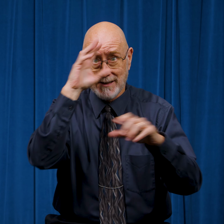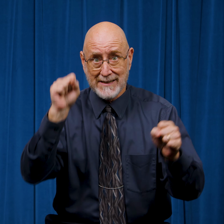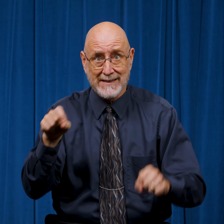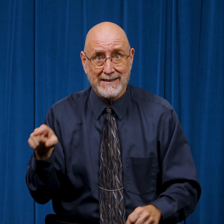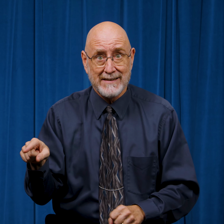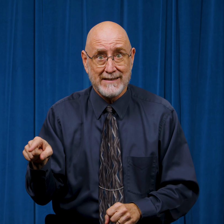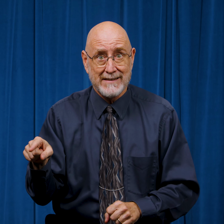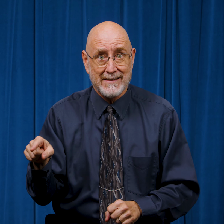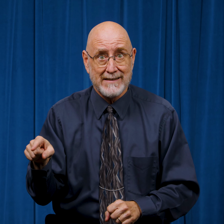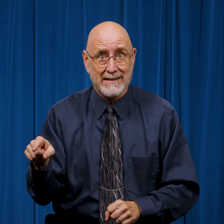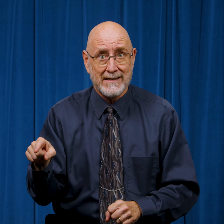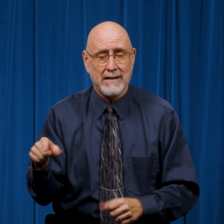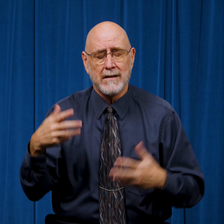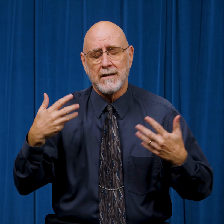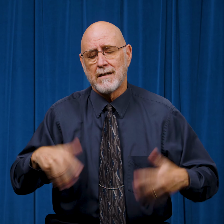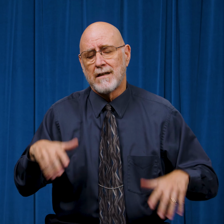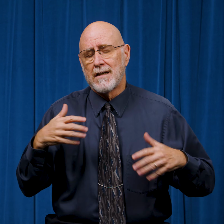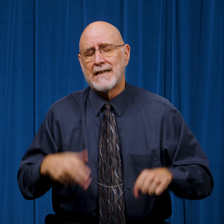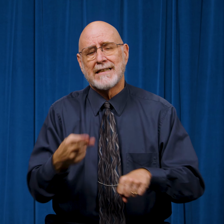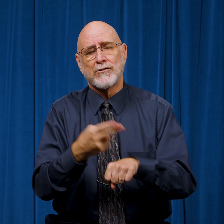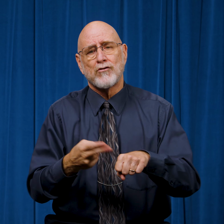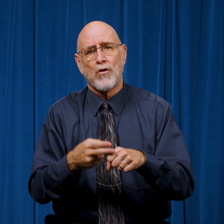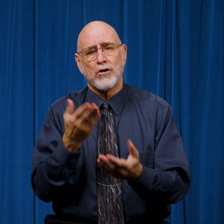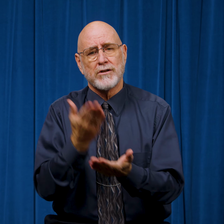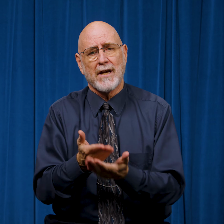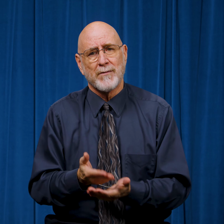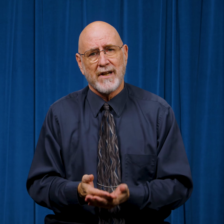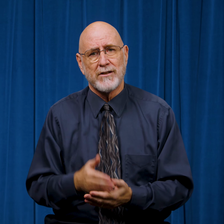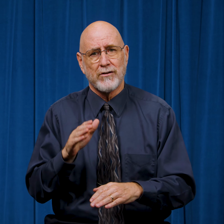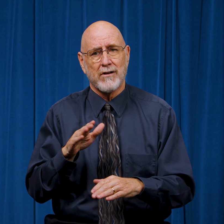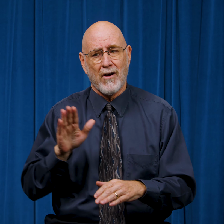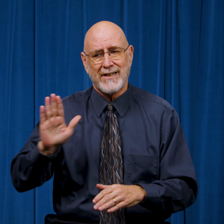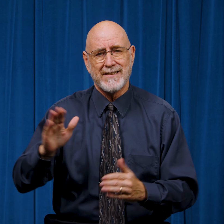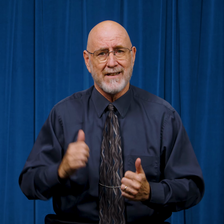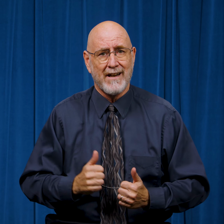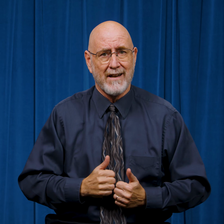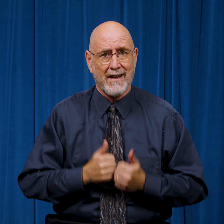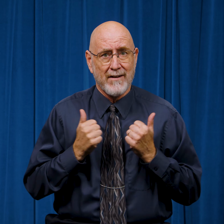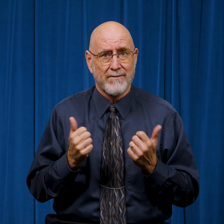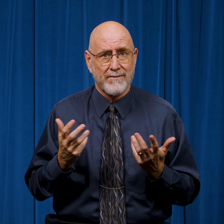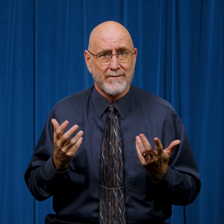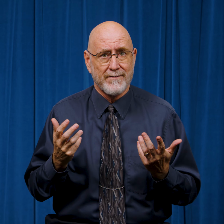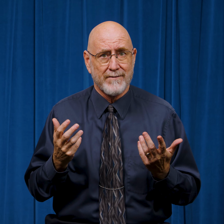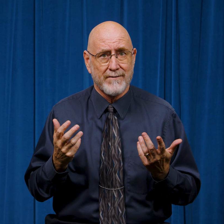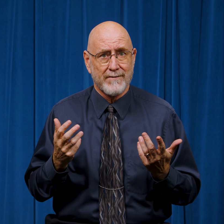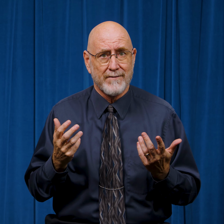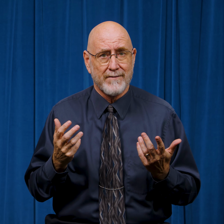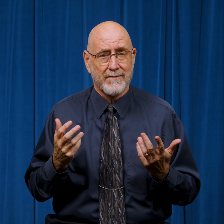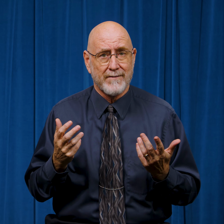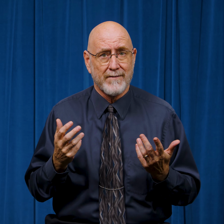There is a wealth of historical documentation on the life of Thomas Jefferson, and among the Founders,